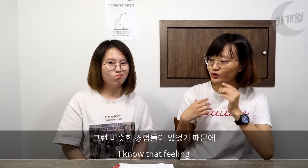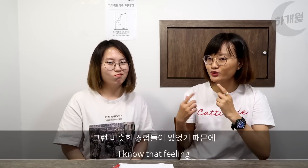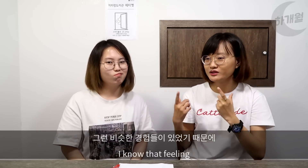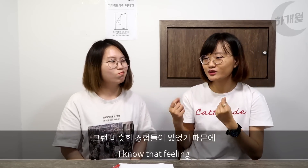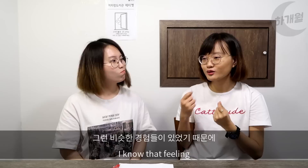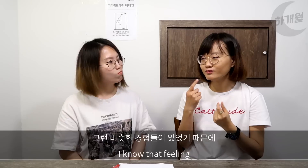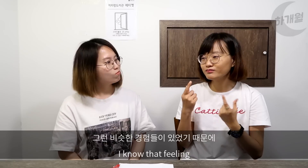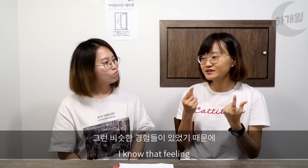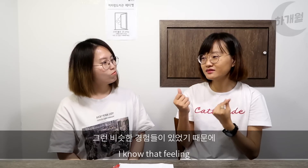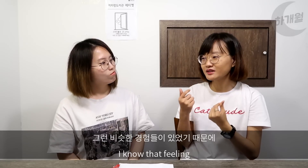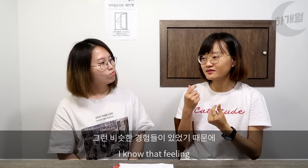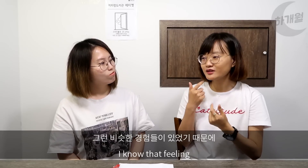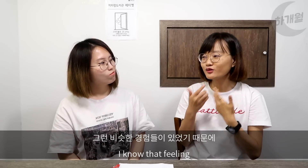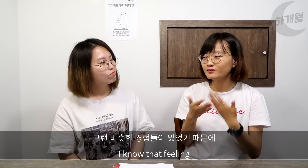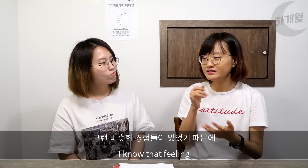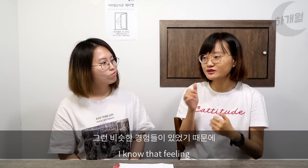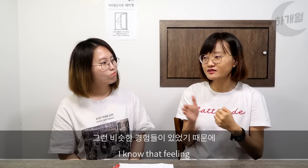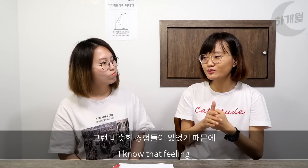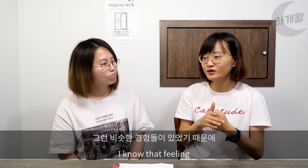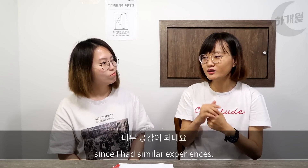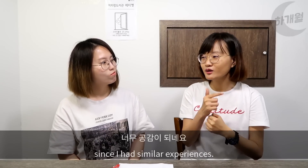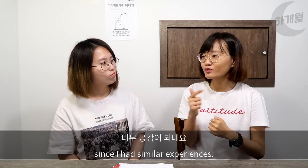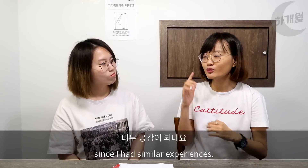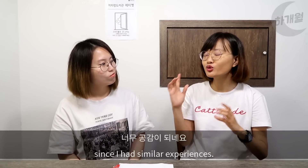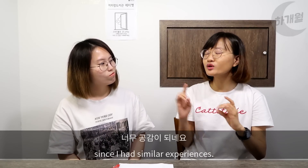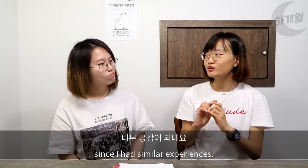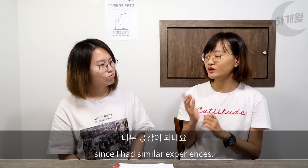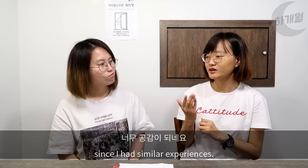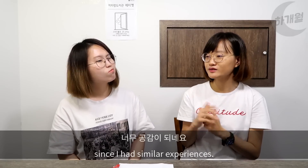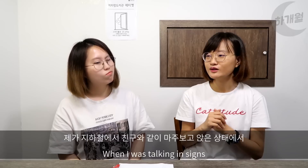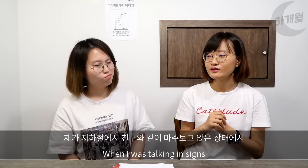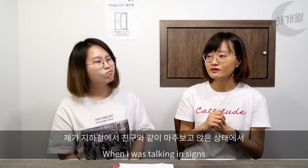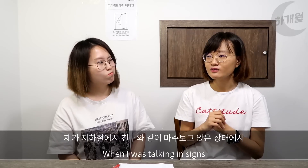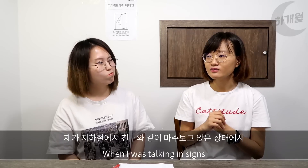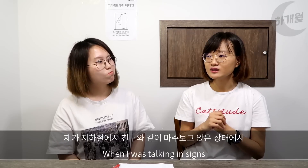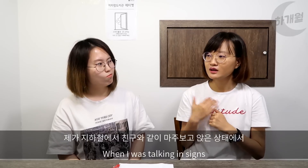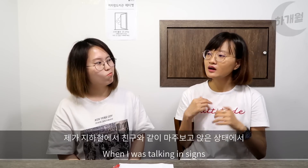I know that feeling since I had similar experiences.